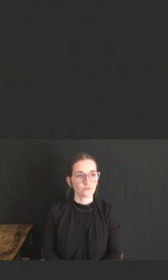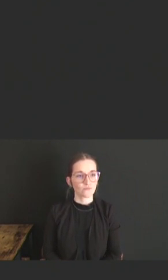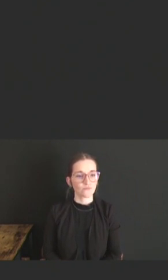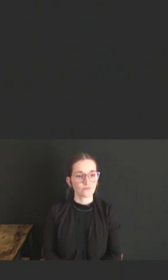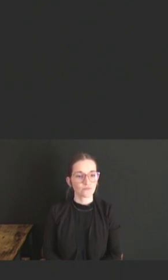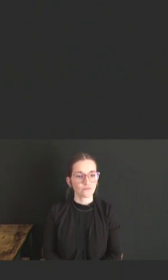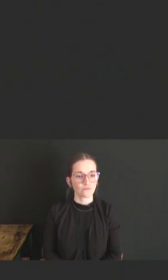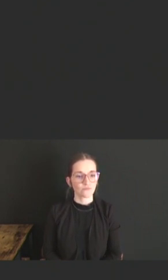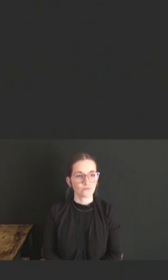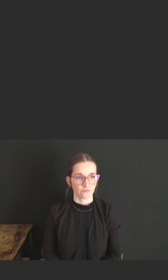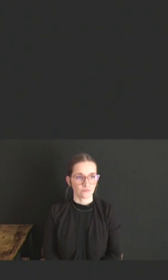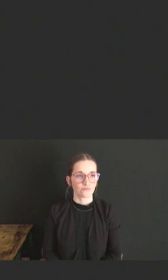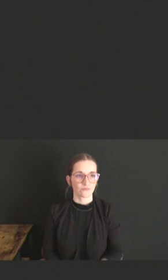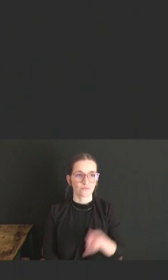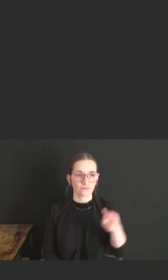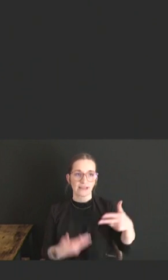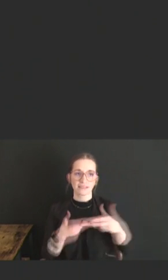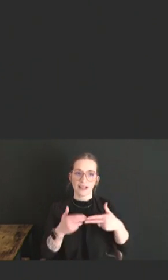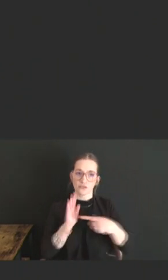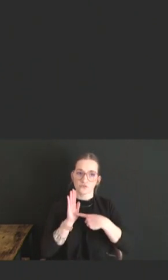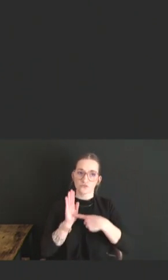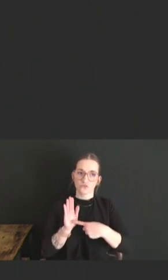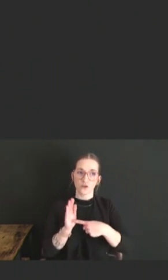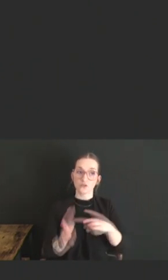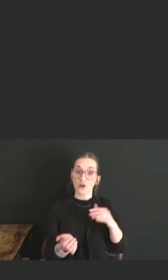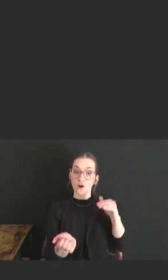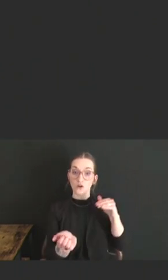This slide shows cardiologists or healthcare provider assessment of